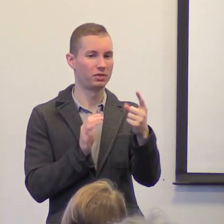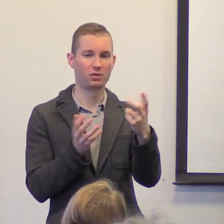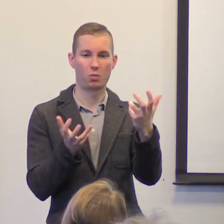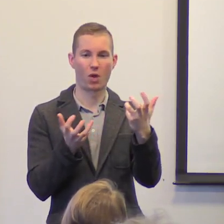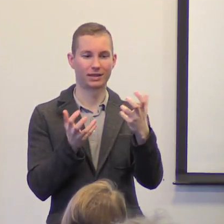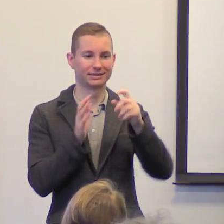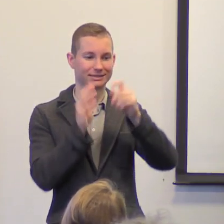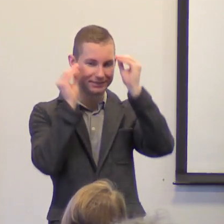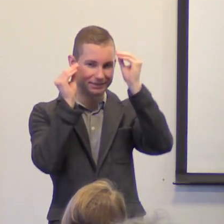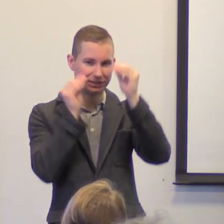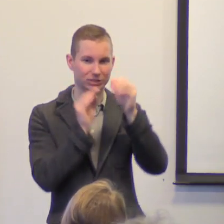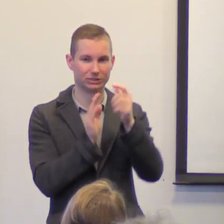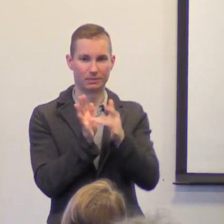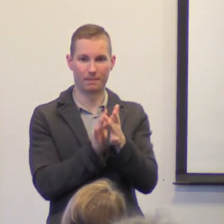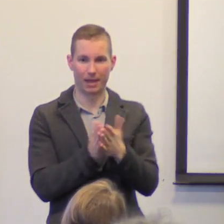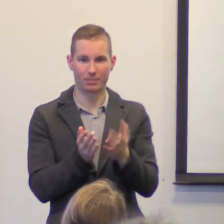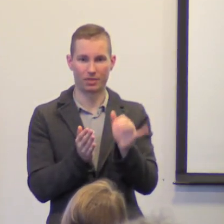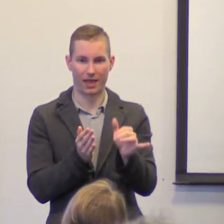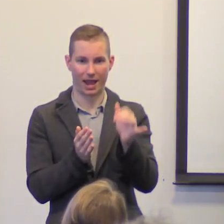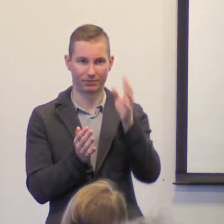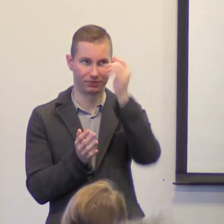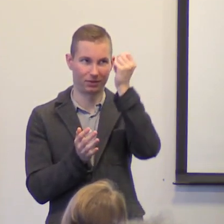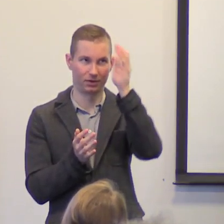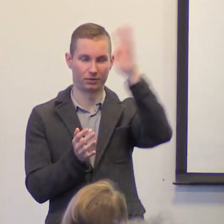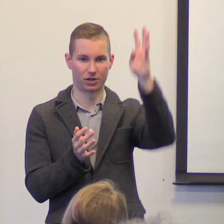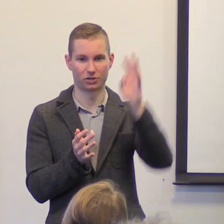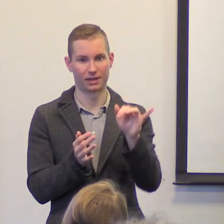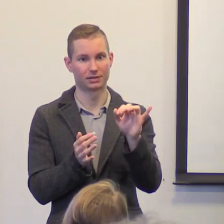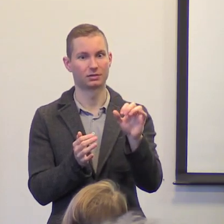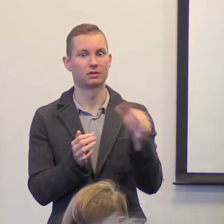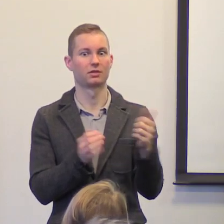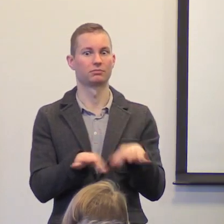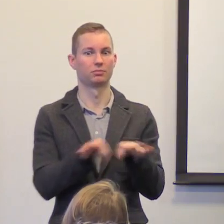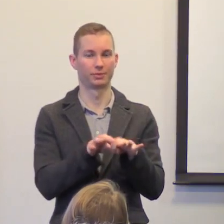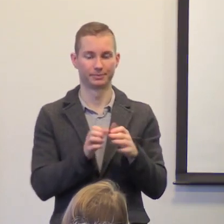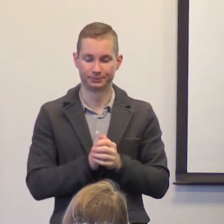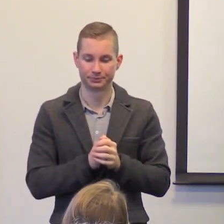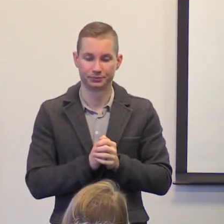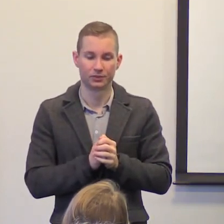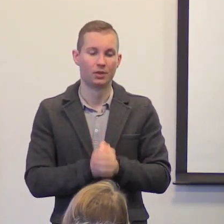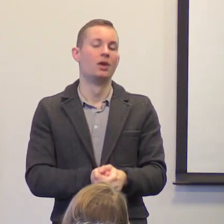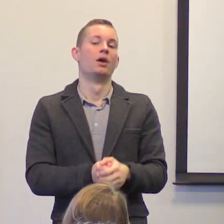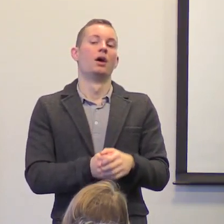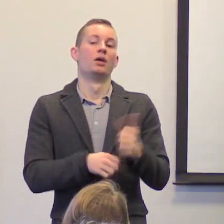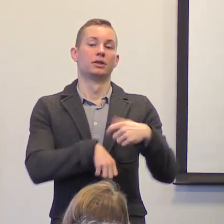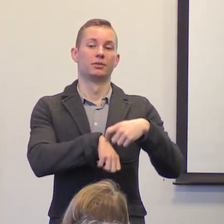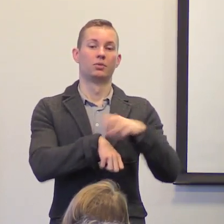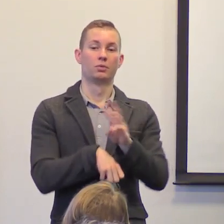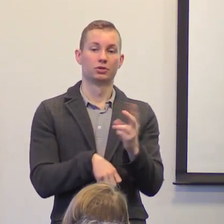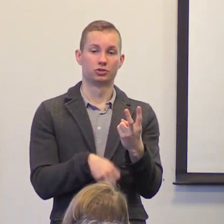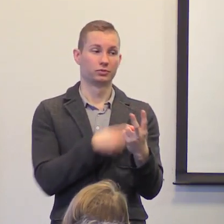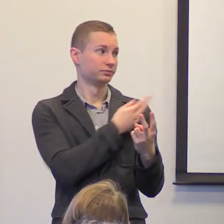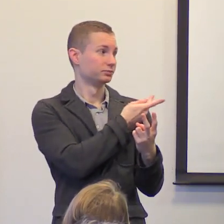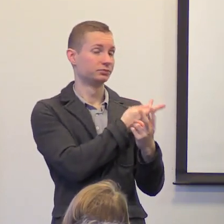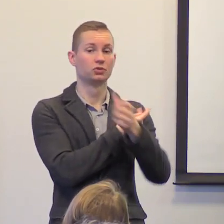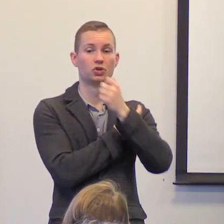So that's an important First Amendment moment. Another is during World War II where these girls, Marie and Gathie Barnett were taught